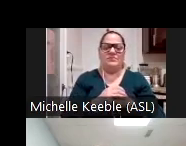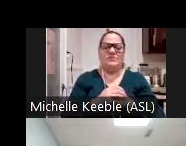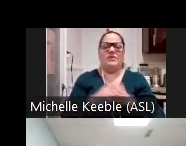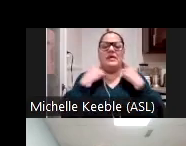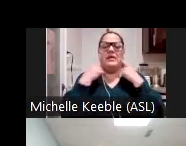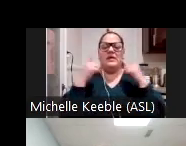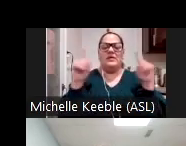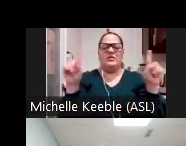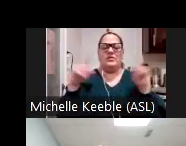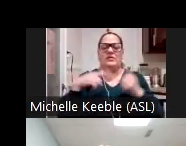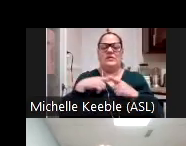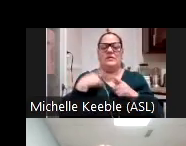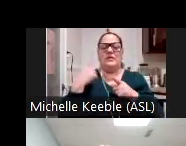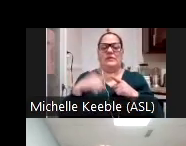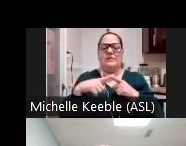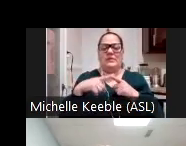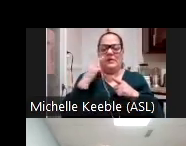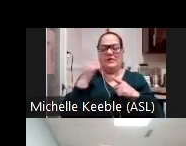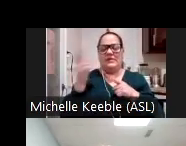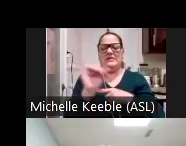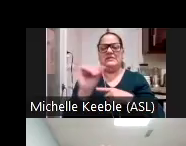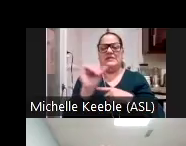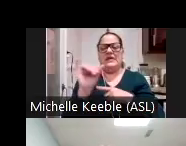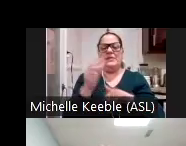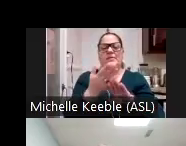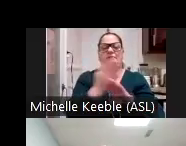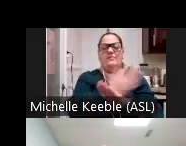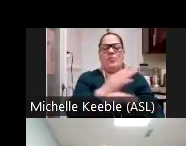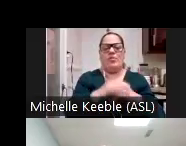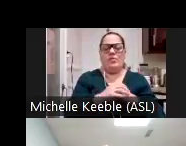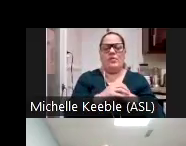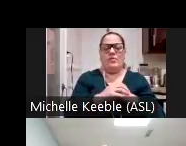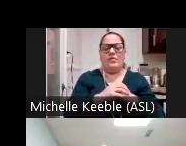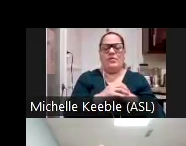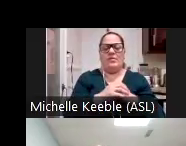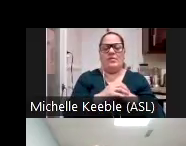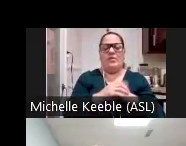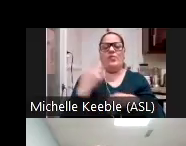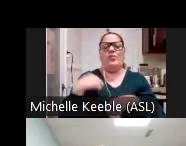next month. So, it looks very similar to the previous slide. Um we have a beautiful photograph